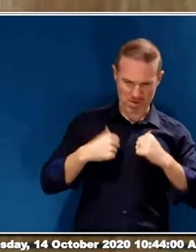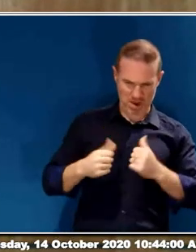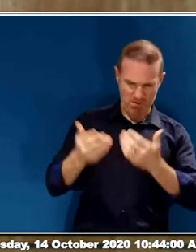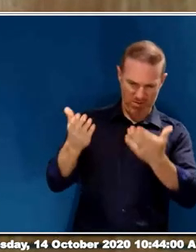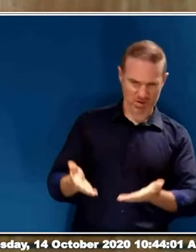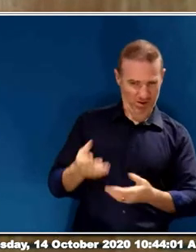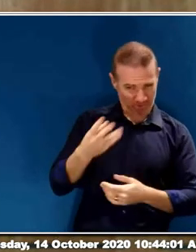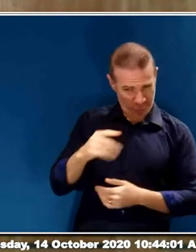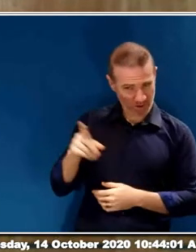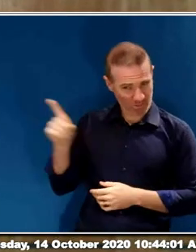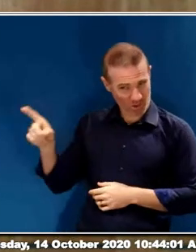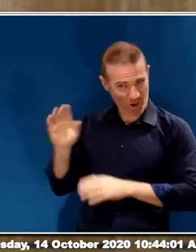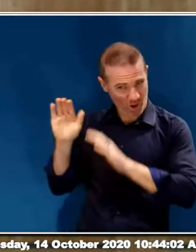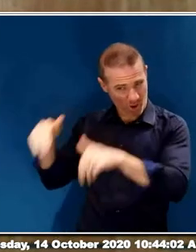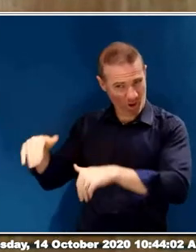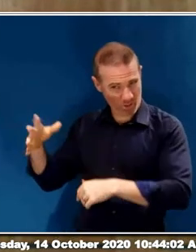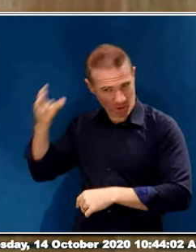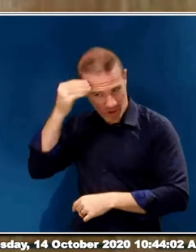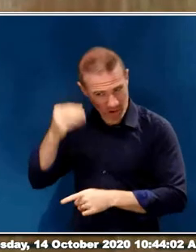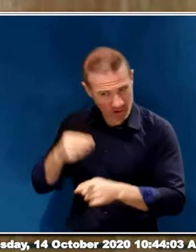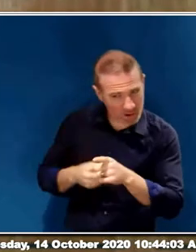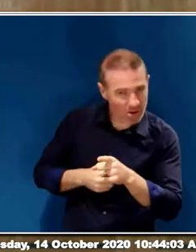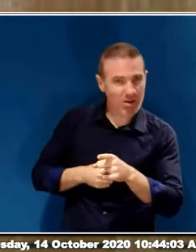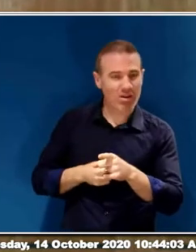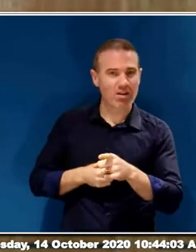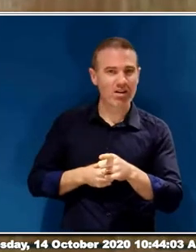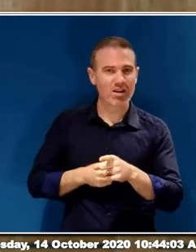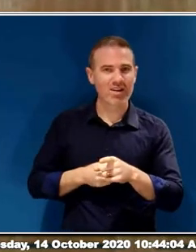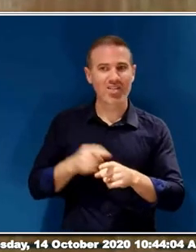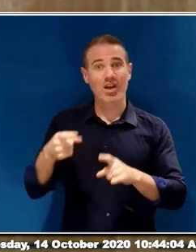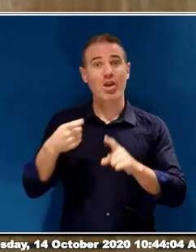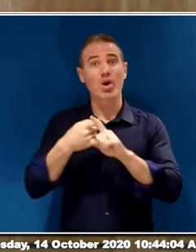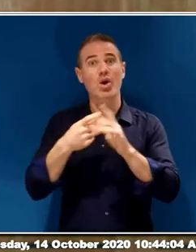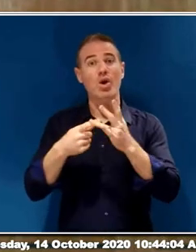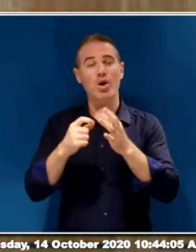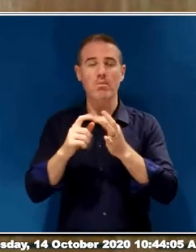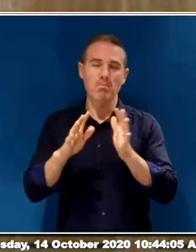Kobe then became --- my understanding is, you know, very stressed.